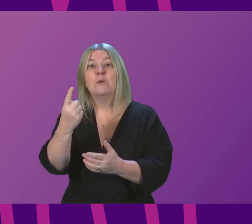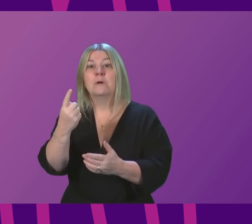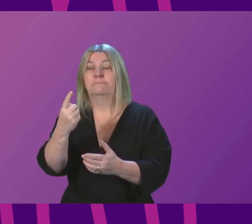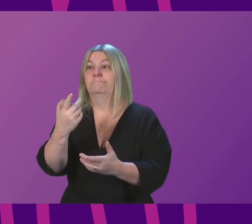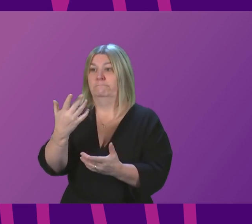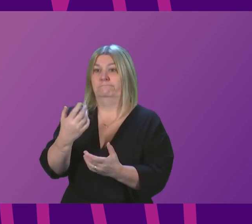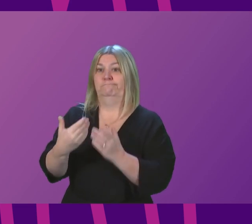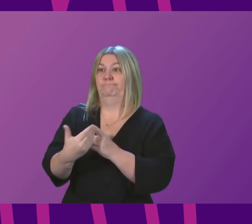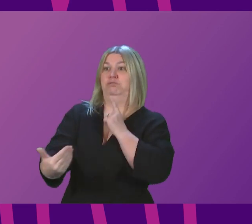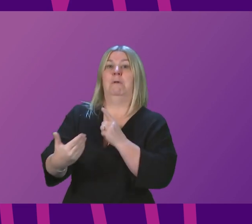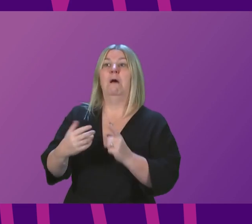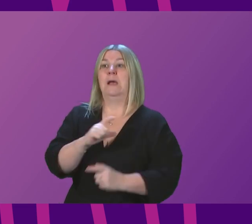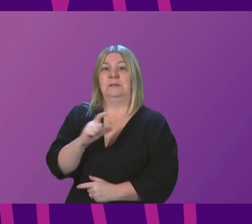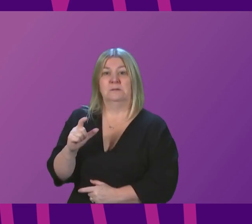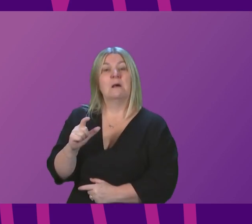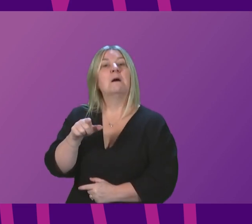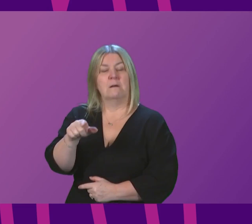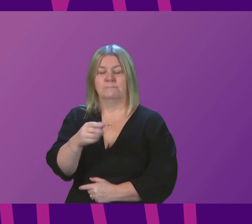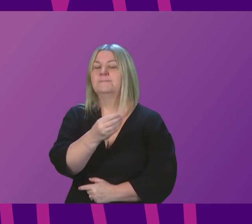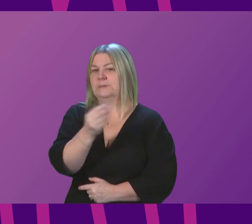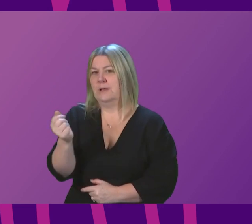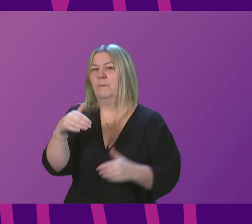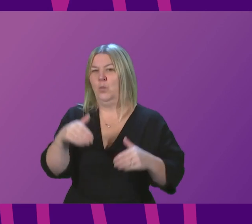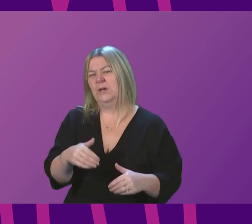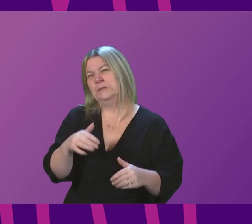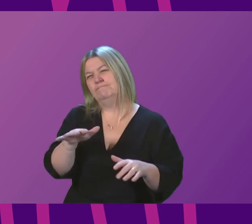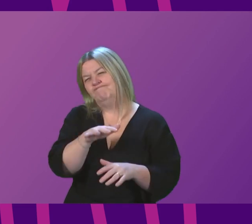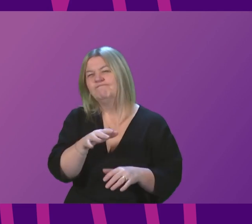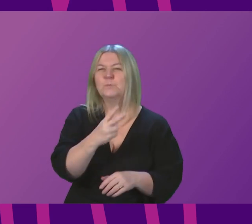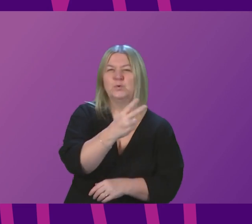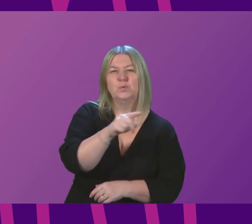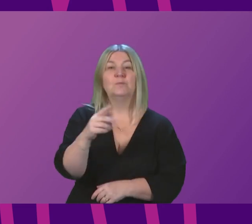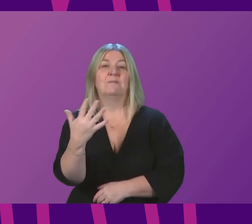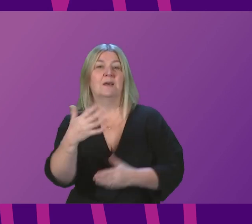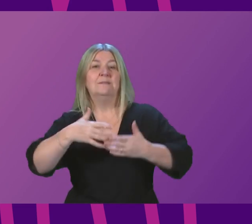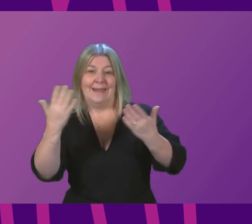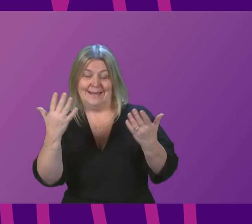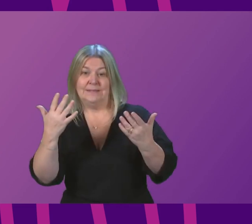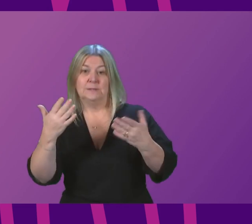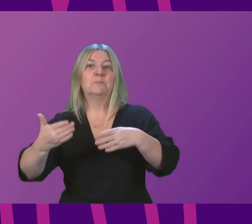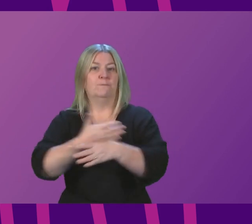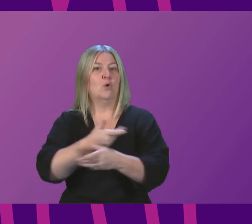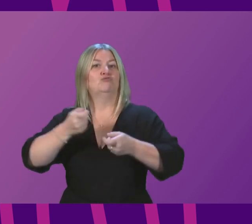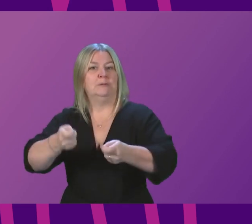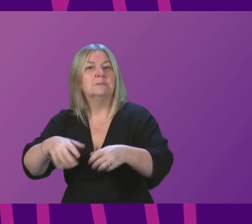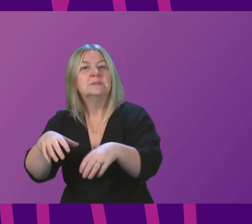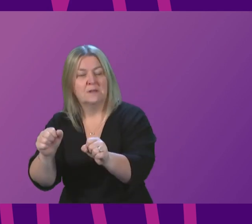between two and five days on average for treatment. All of those different stages are important and data is vital to understanding performance